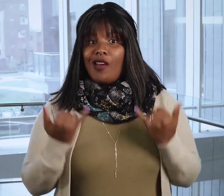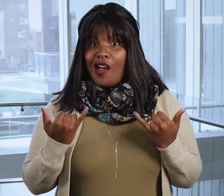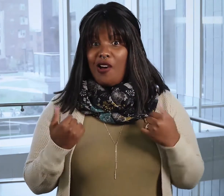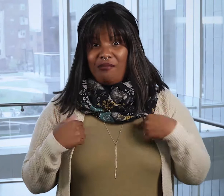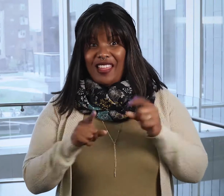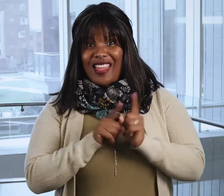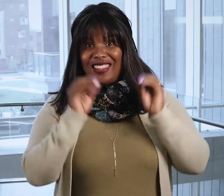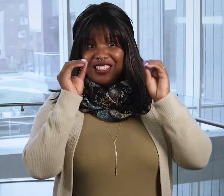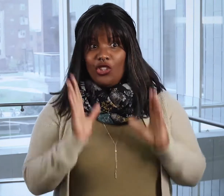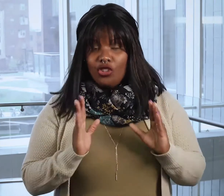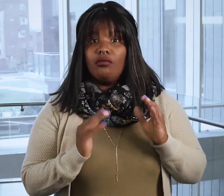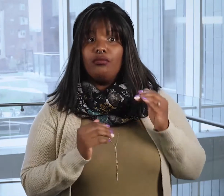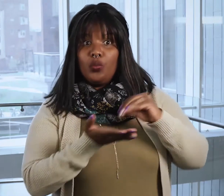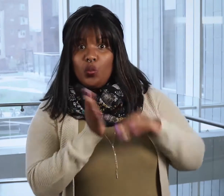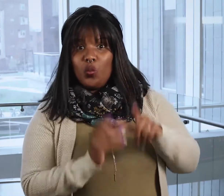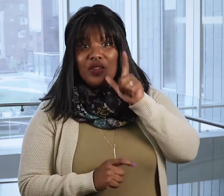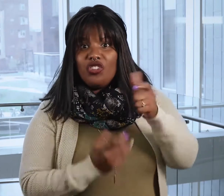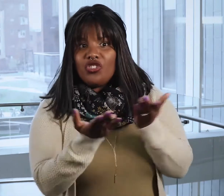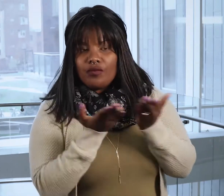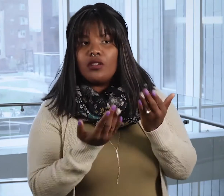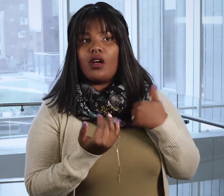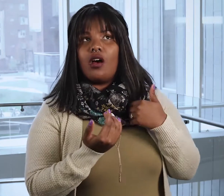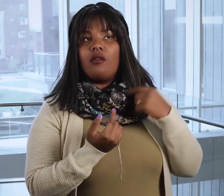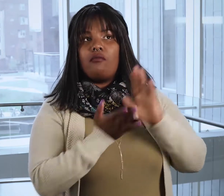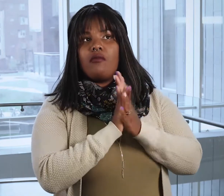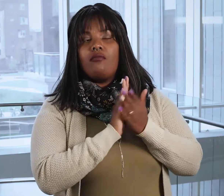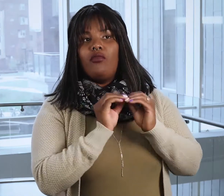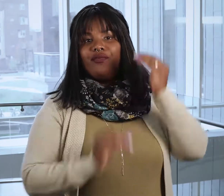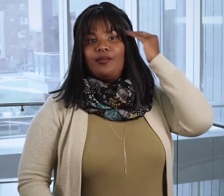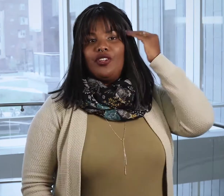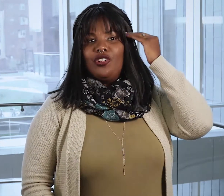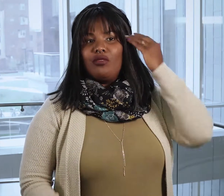Now, as a teacher, if I have a student who needed services, I've become familiar